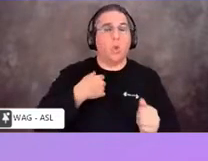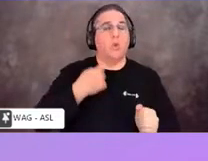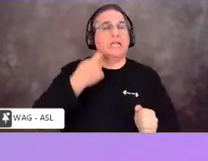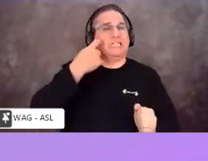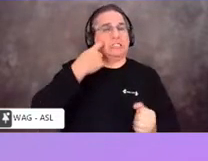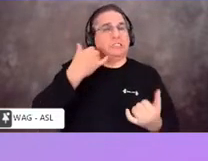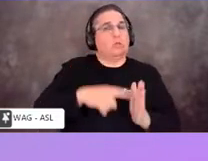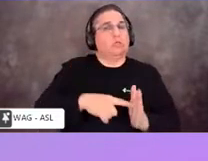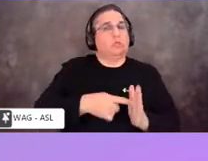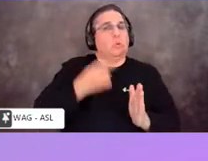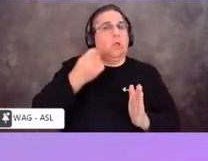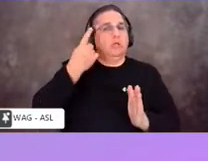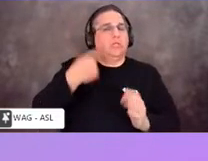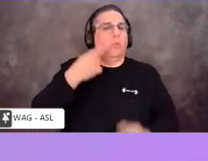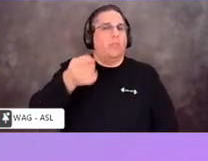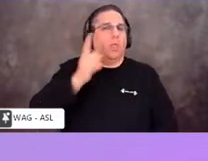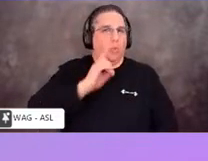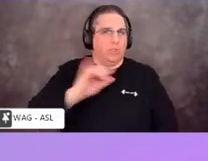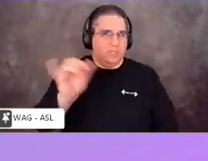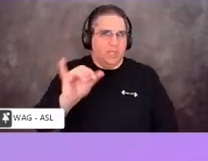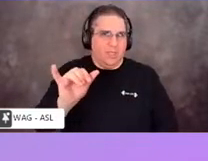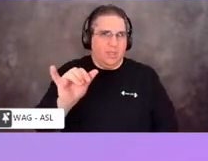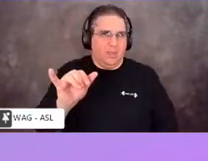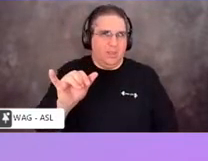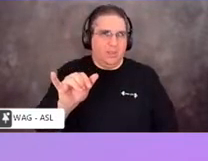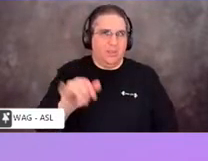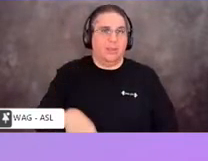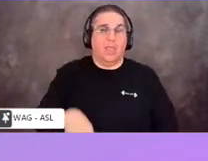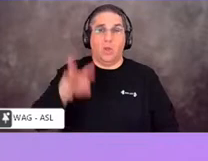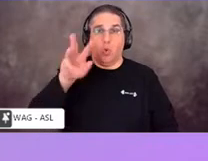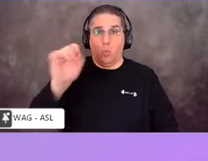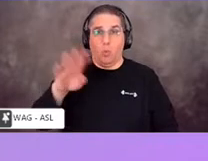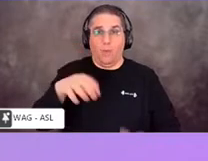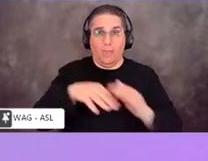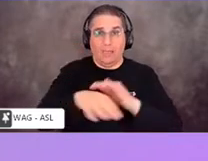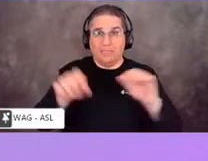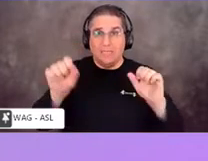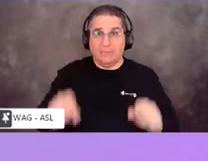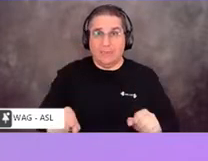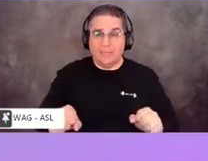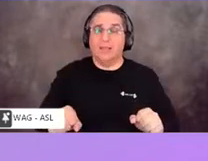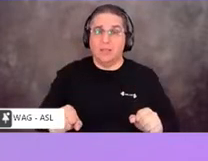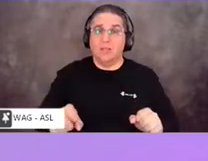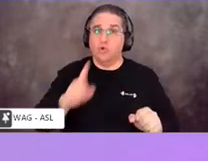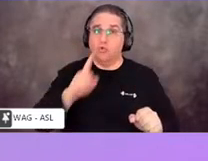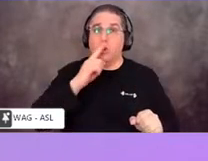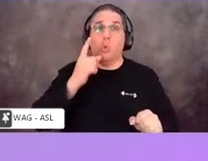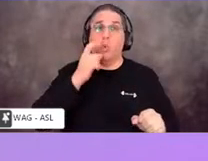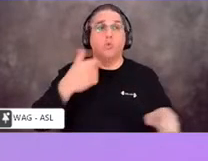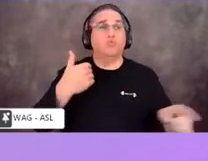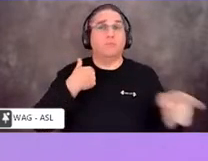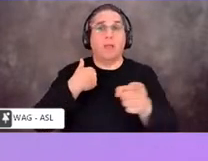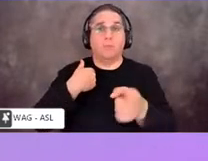and developing websites period we are seeing that accessibility and in public bodies in Ireland, we are